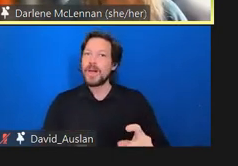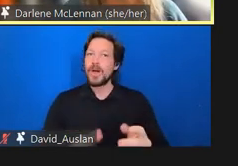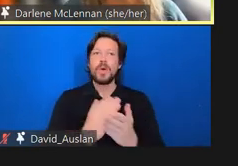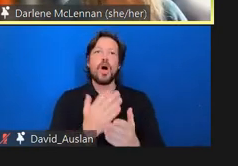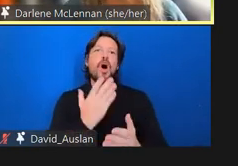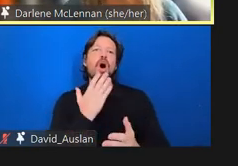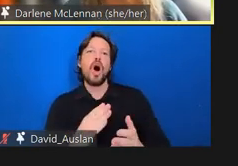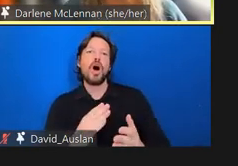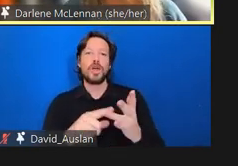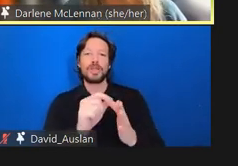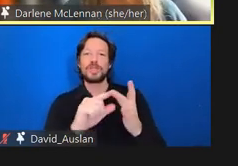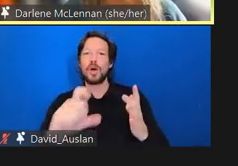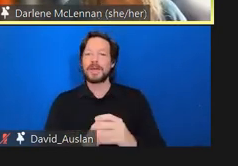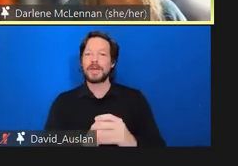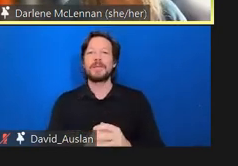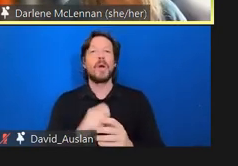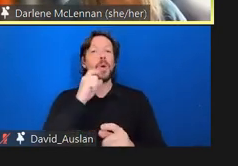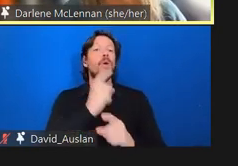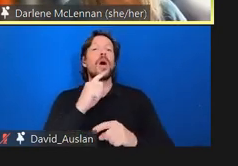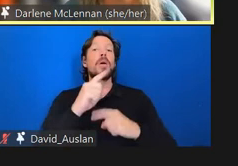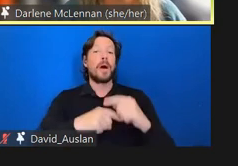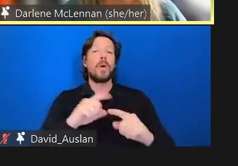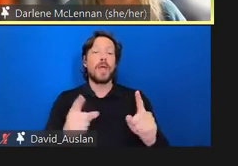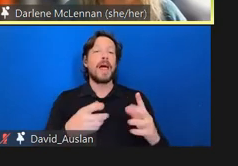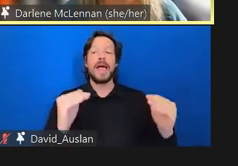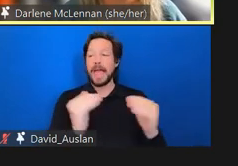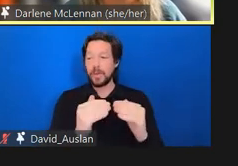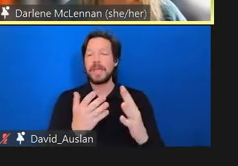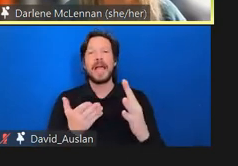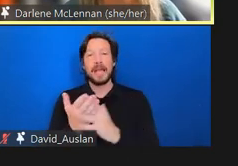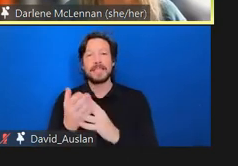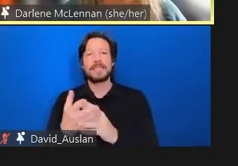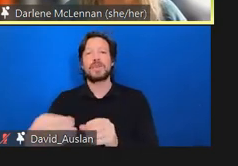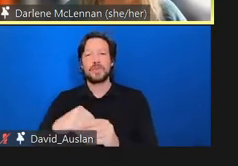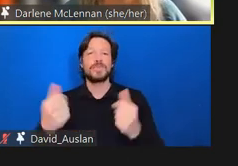title is Equity, Access, Inclusion and Success, Supporting Deaf and Hard of Hearing Staff and